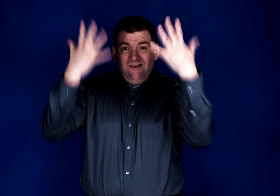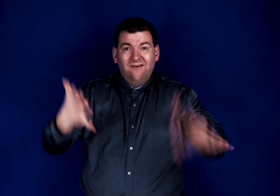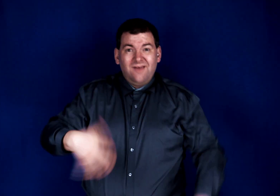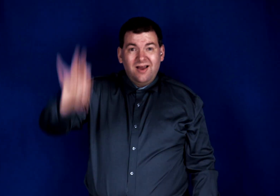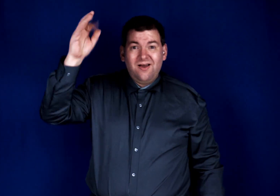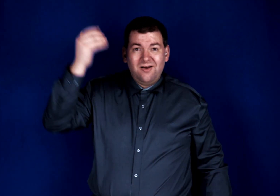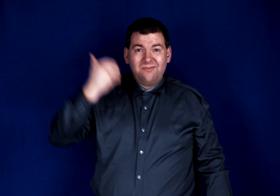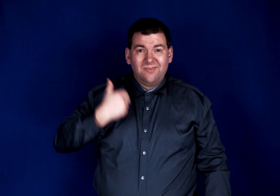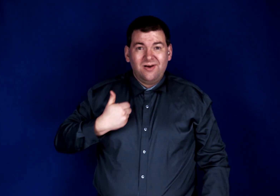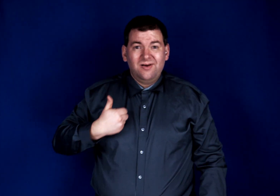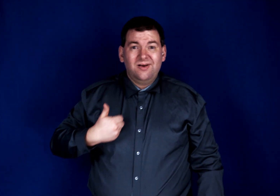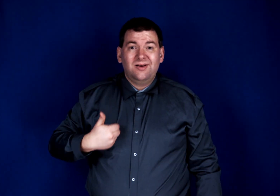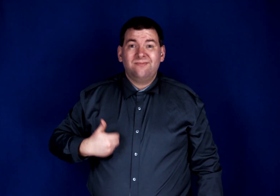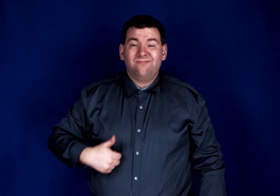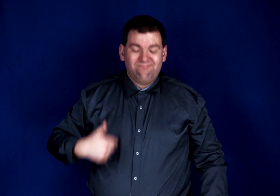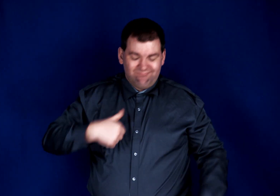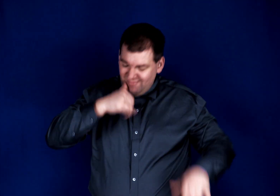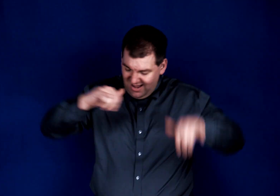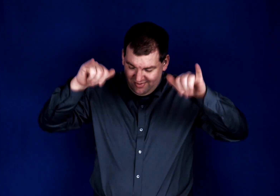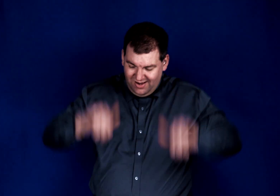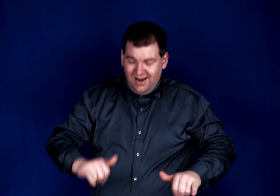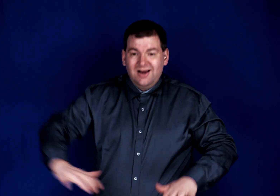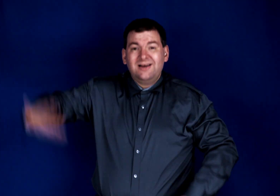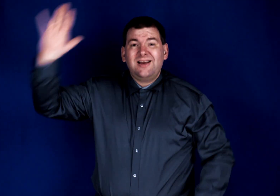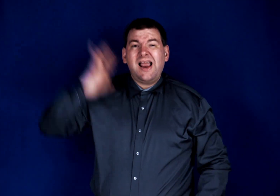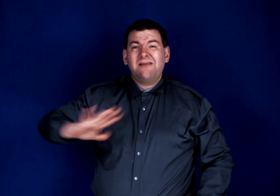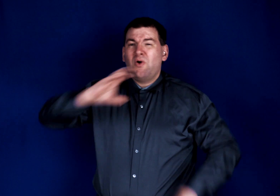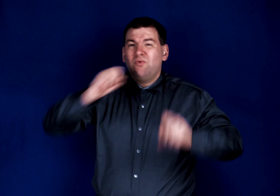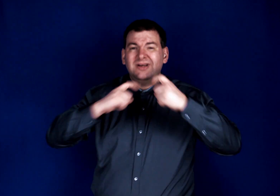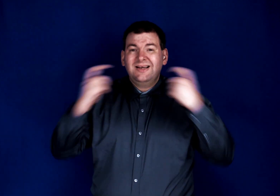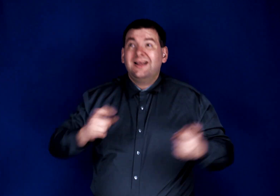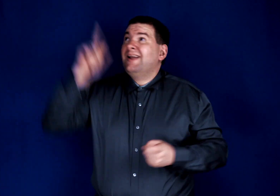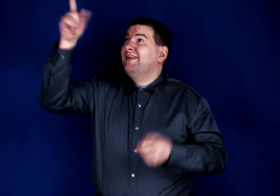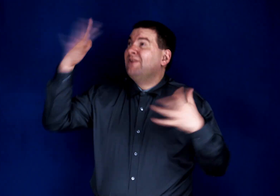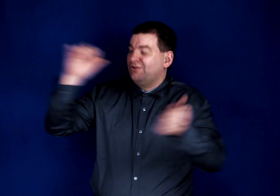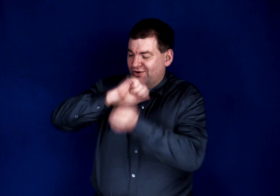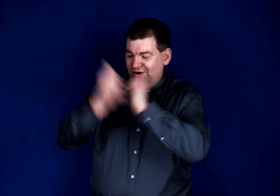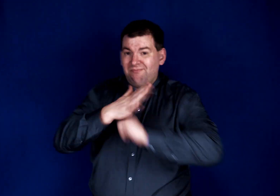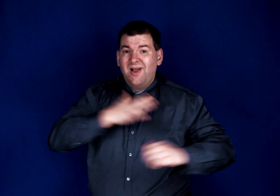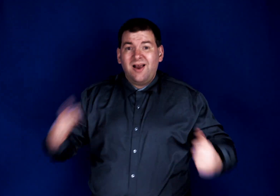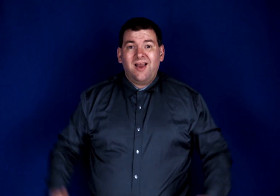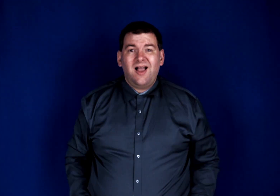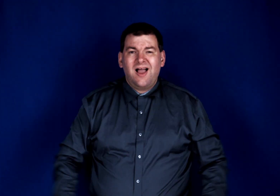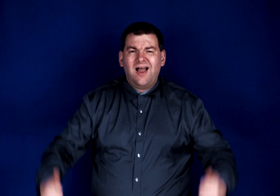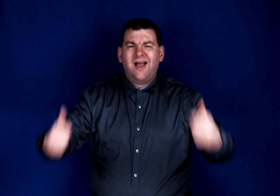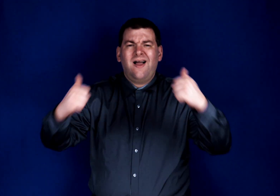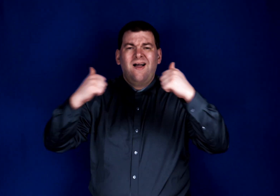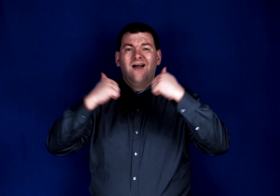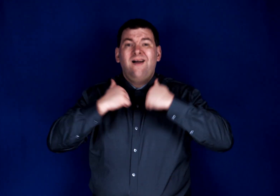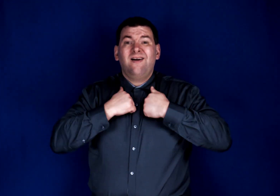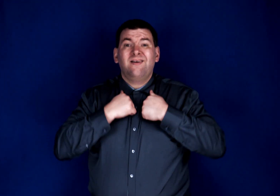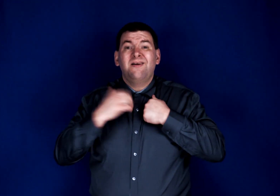Savior found me. Not the same since He turned my life around.